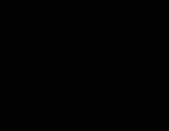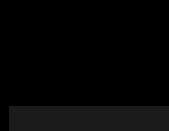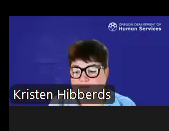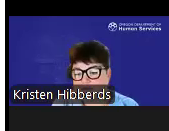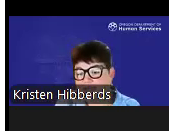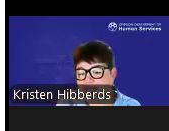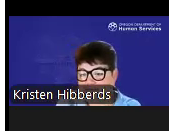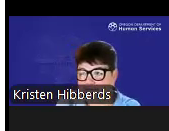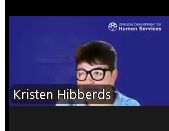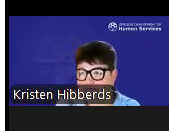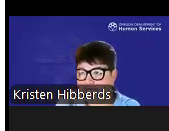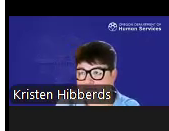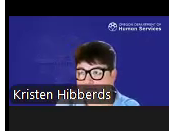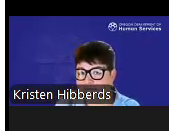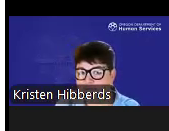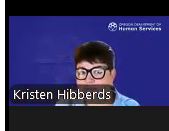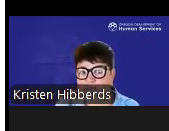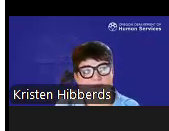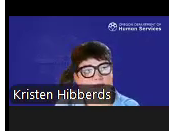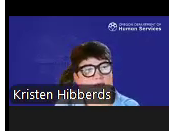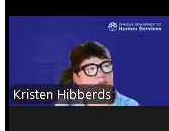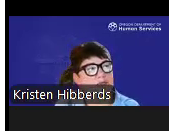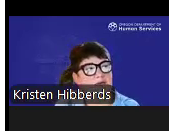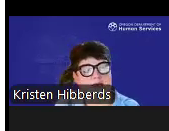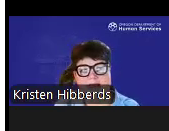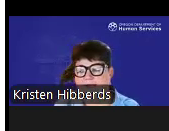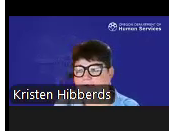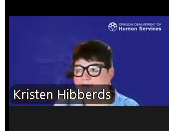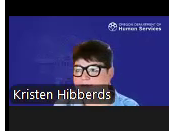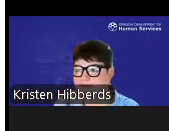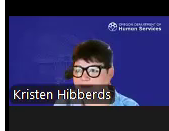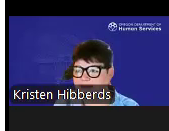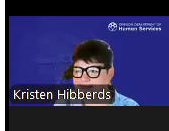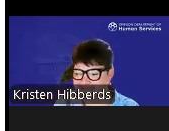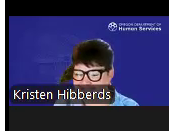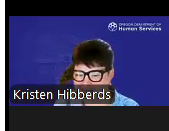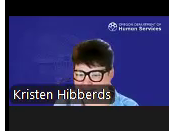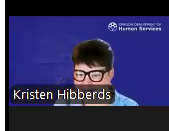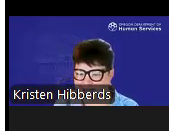Before we begin, OK, we are recording. Sorry about that.